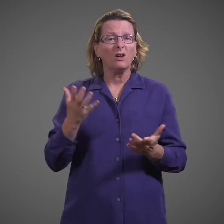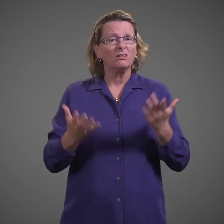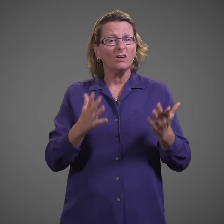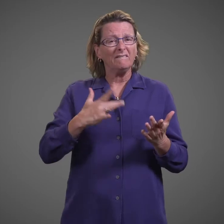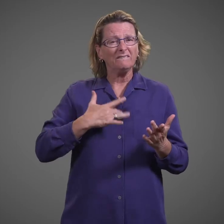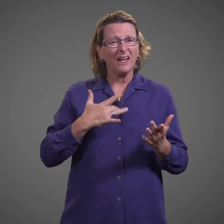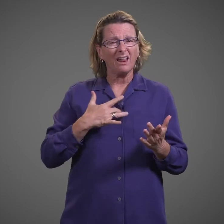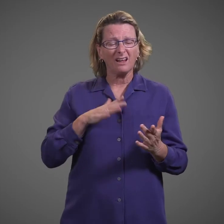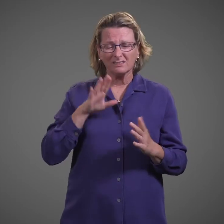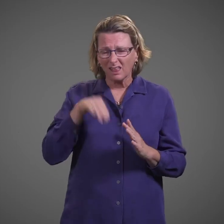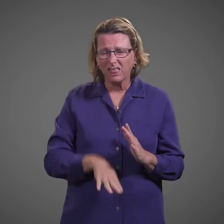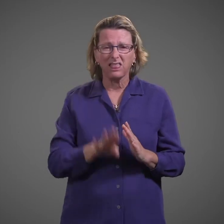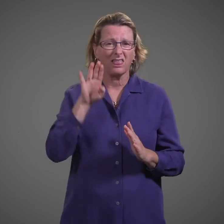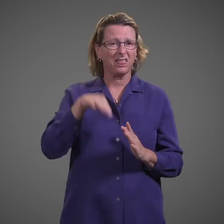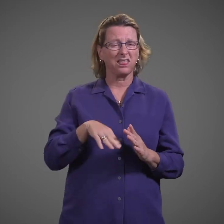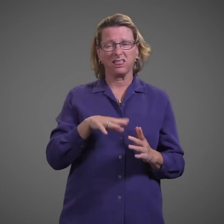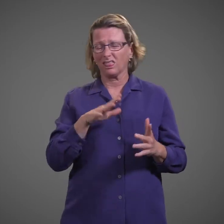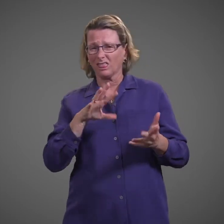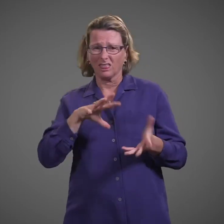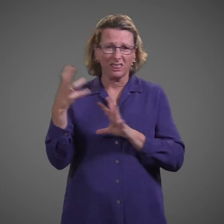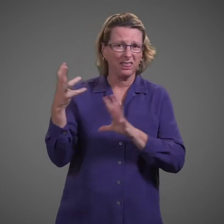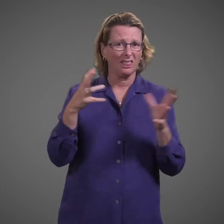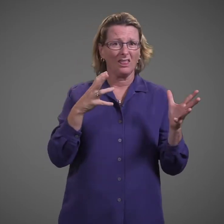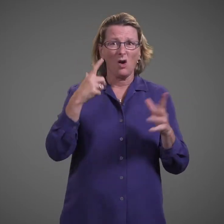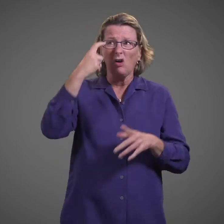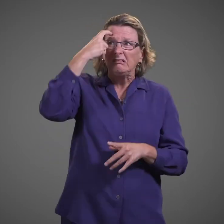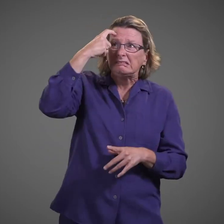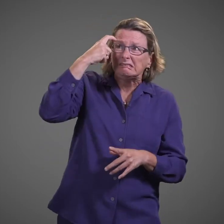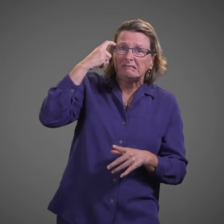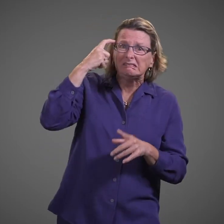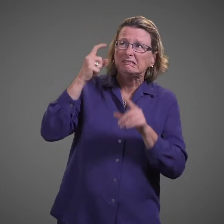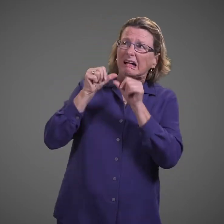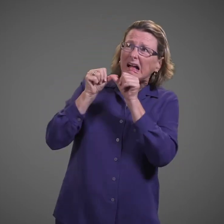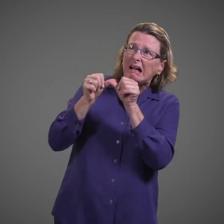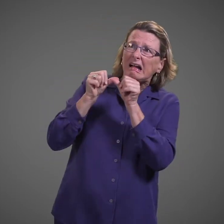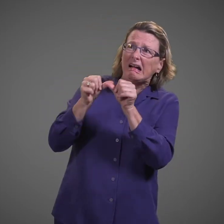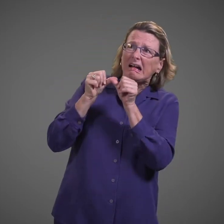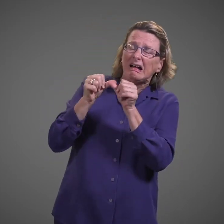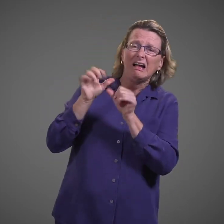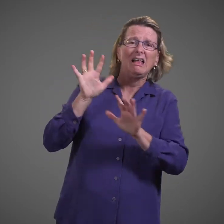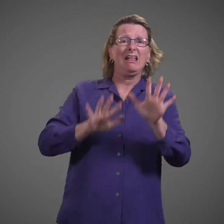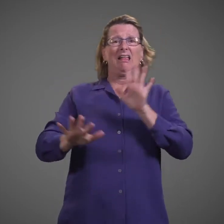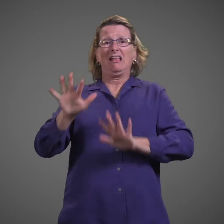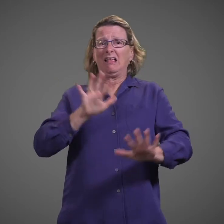you may feel disregulated and not like yourself, with lingering trauma from this terrible experience.